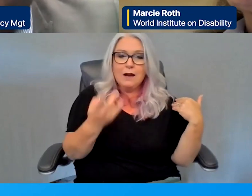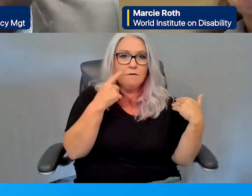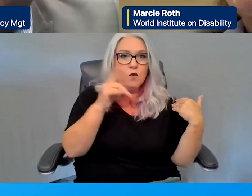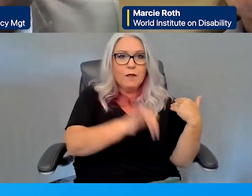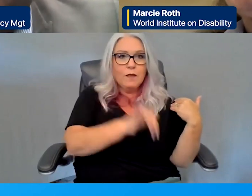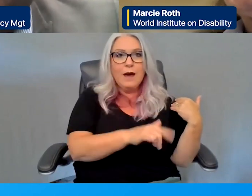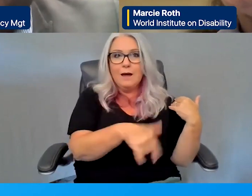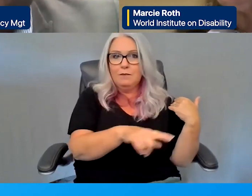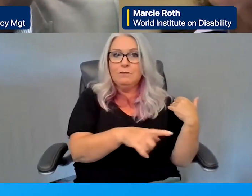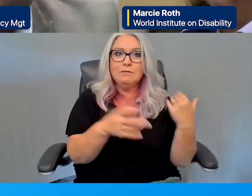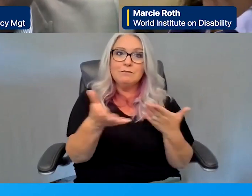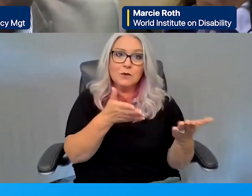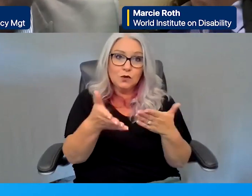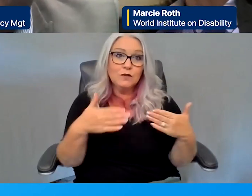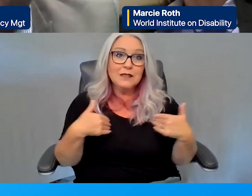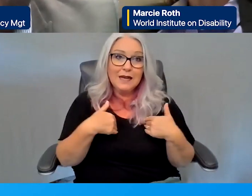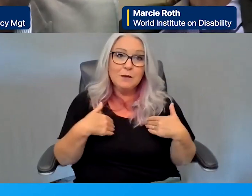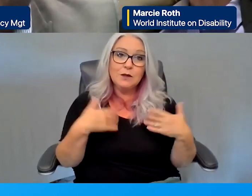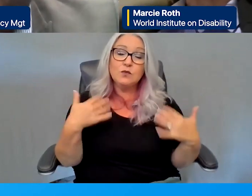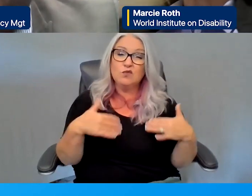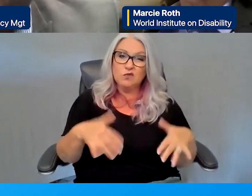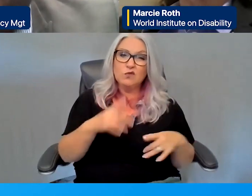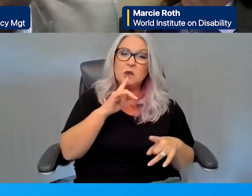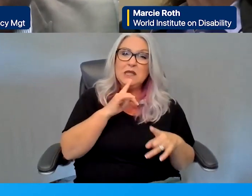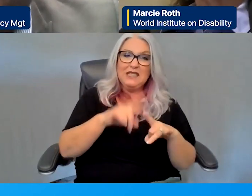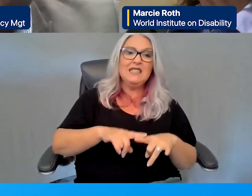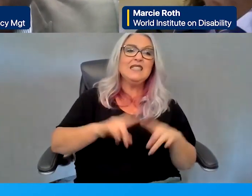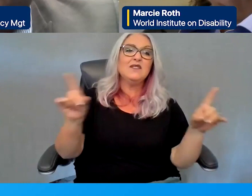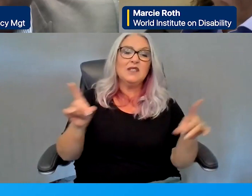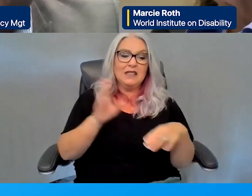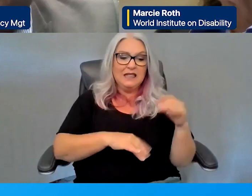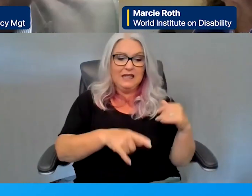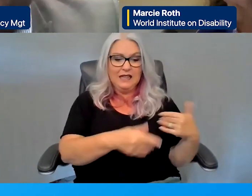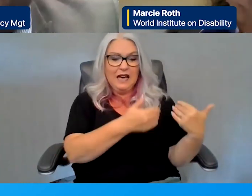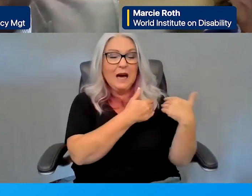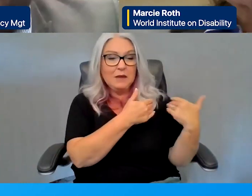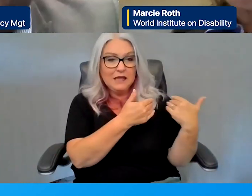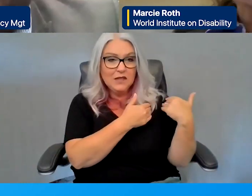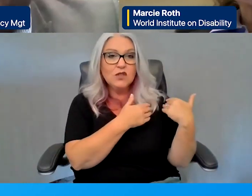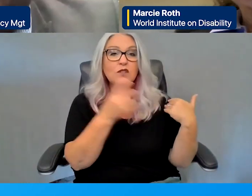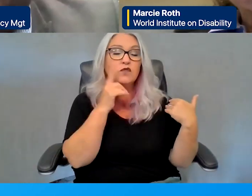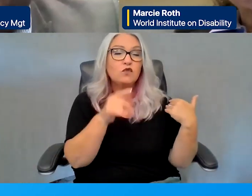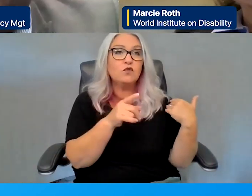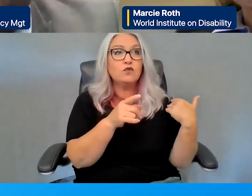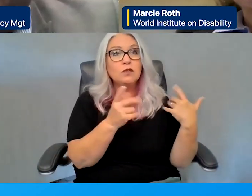service animal is very different than their obligation for meeting the needs of pets. And